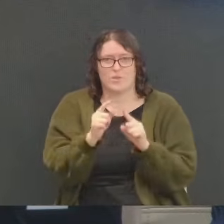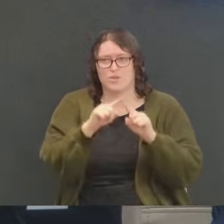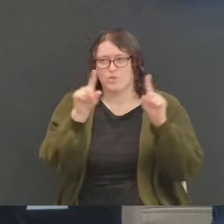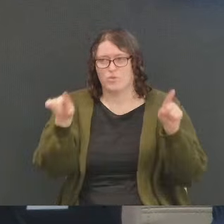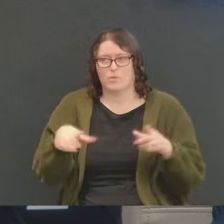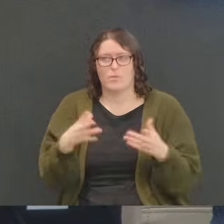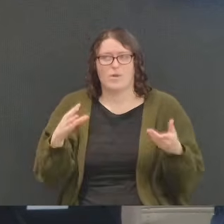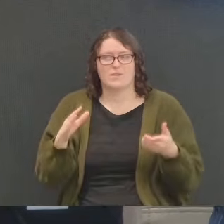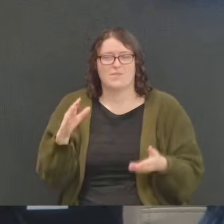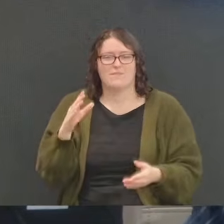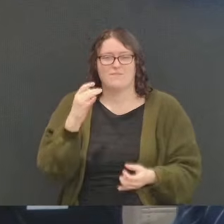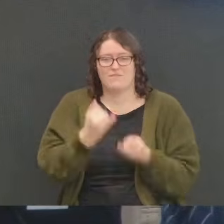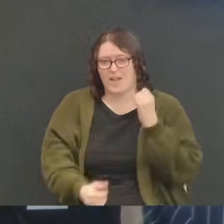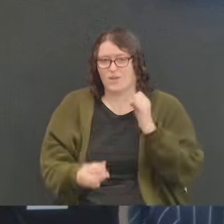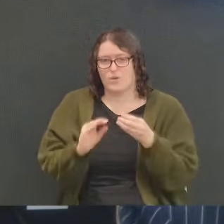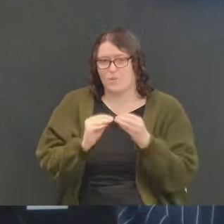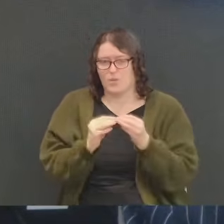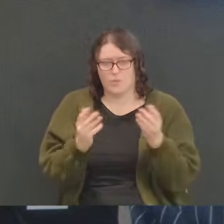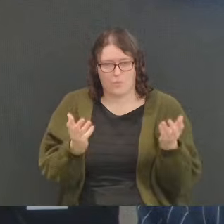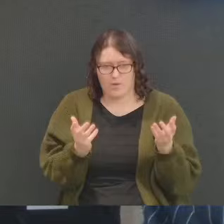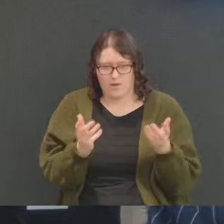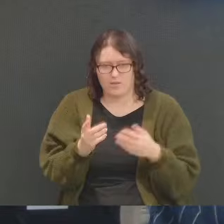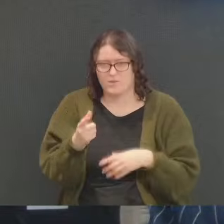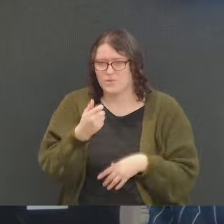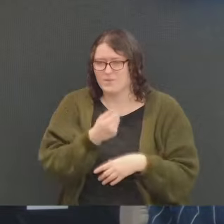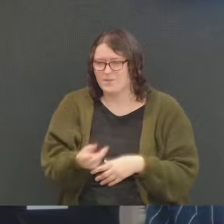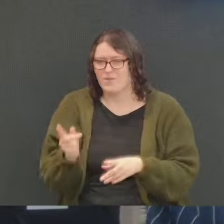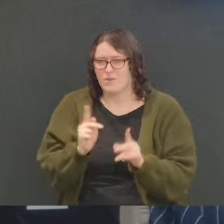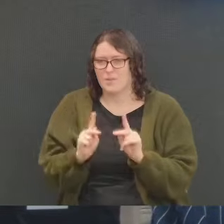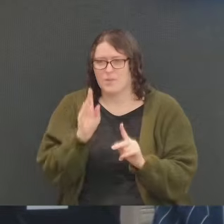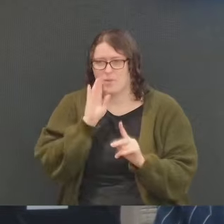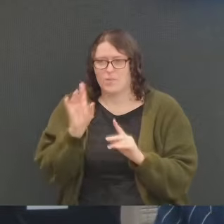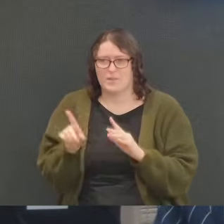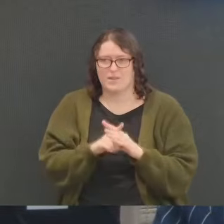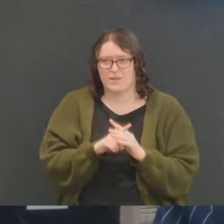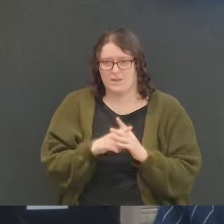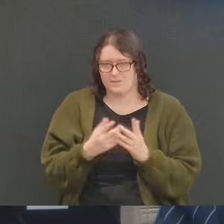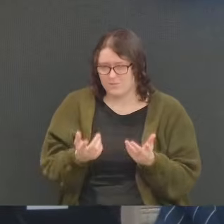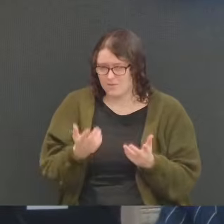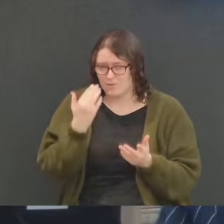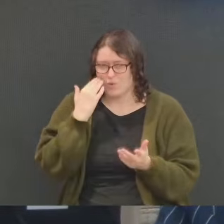you said there'll be several that come in and out. Do we have a a total of what the scoreboard costs